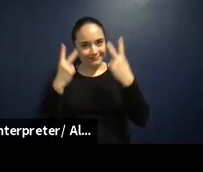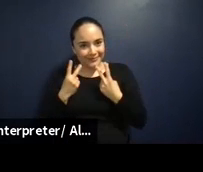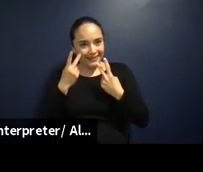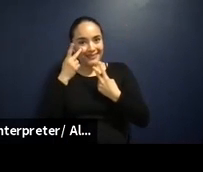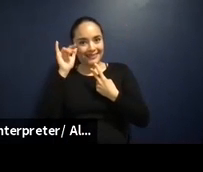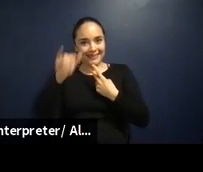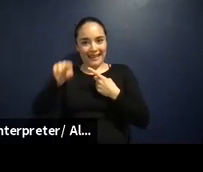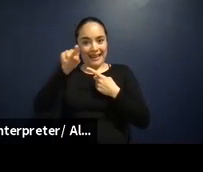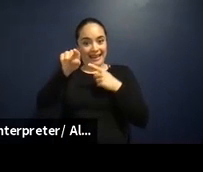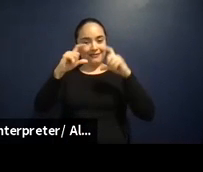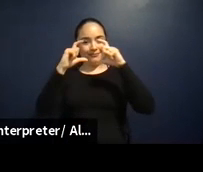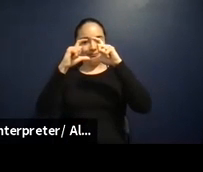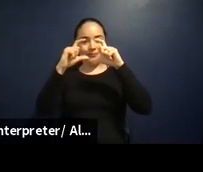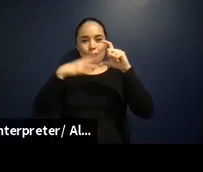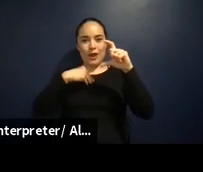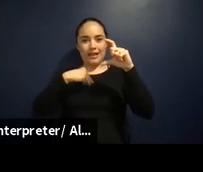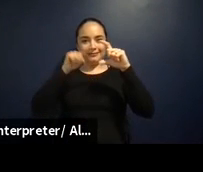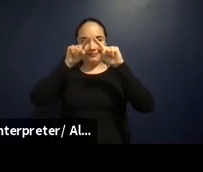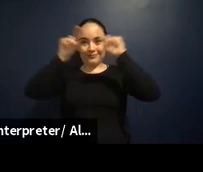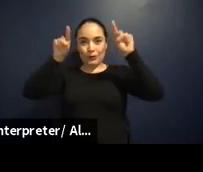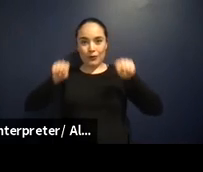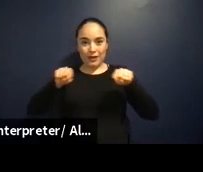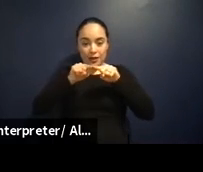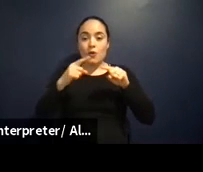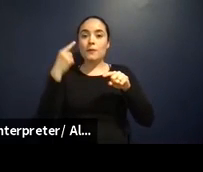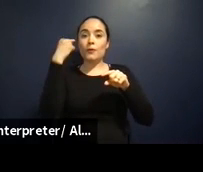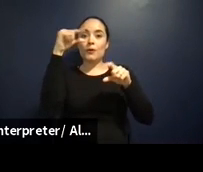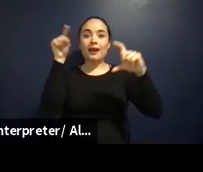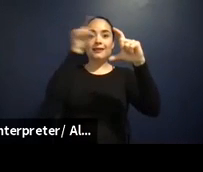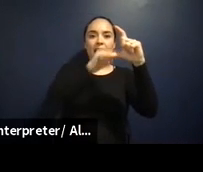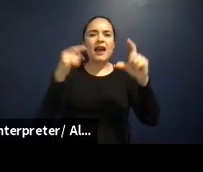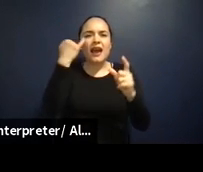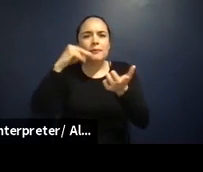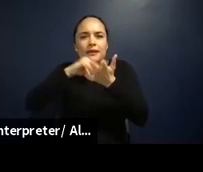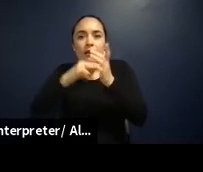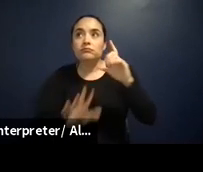all those rocks on the wall. So that is, sort of, the visual representation of all the material,